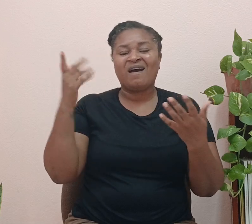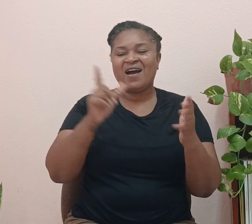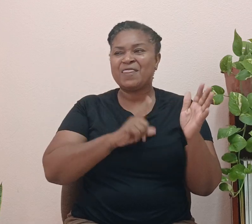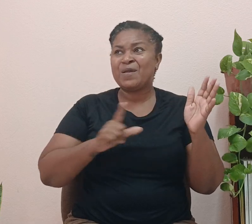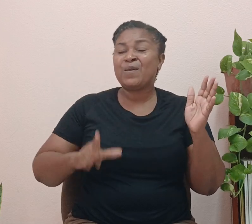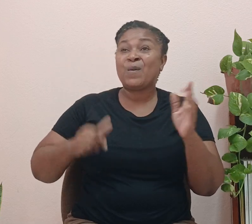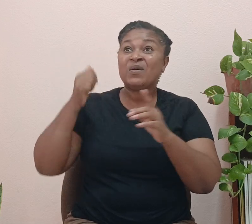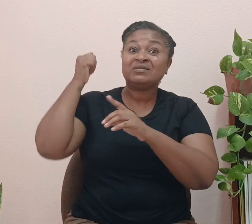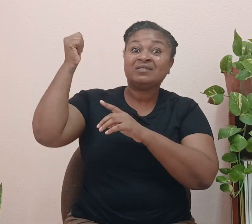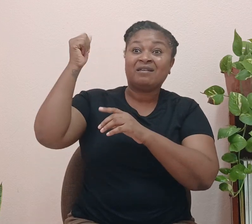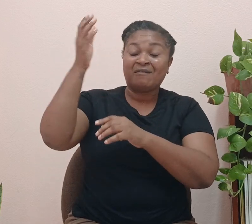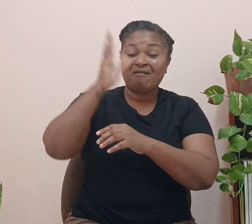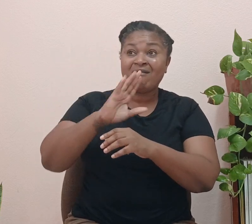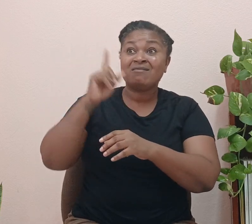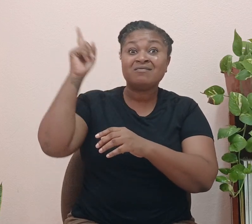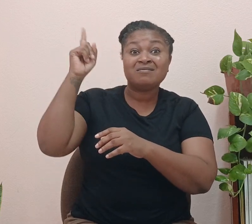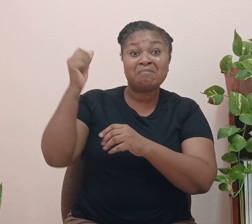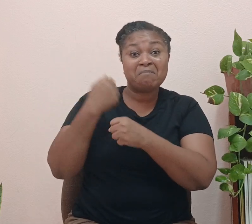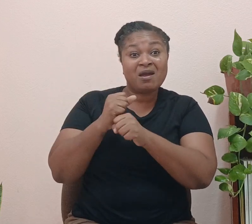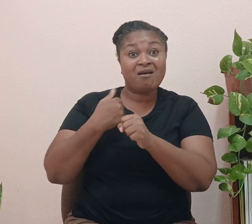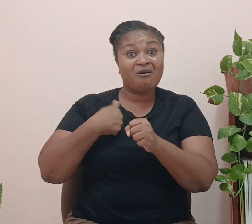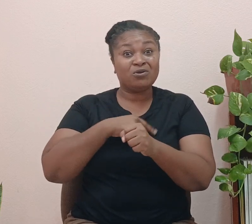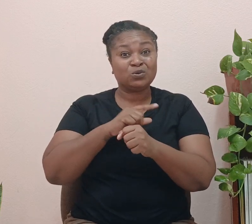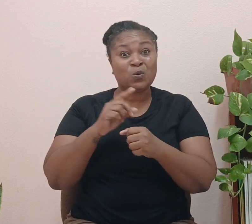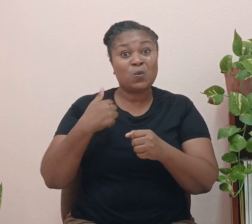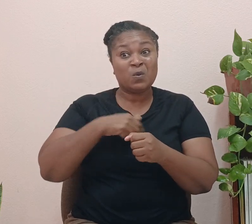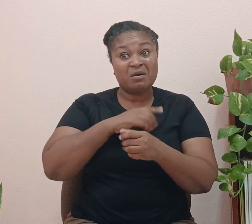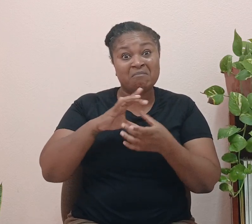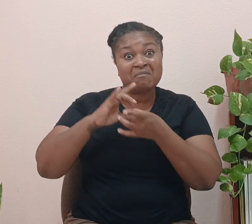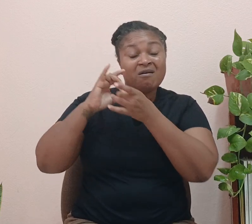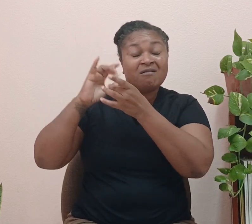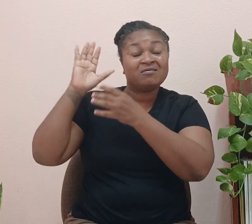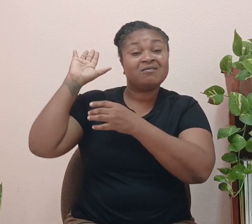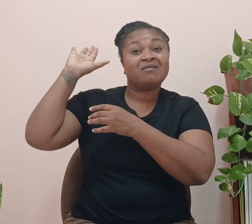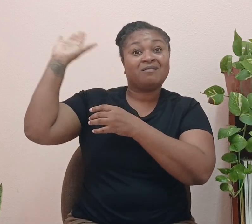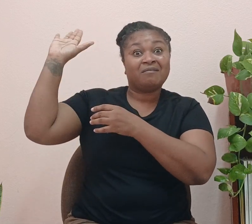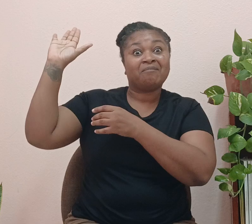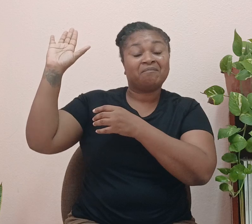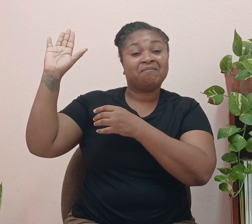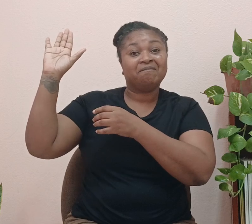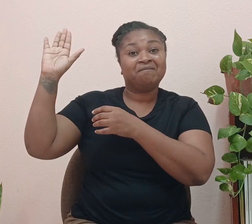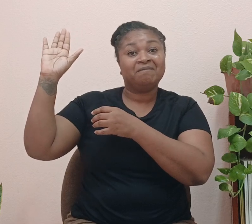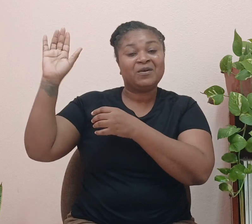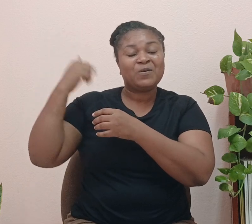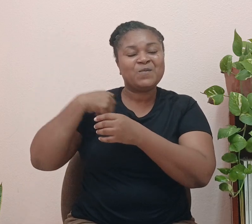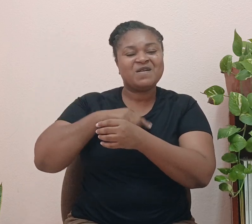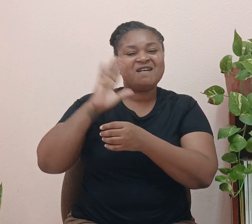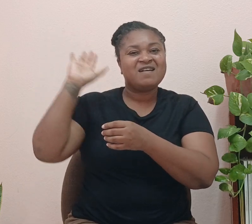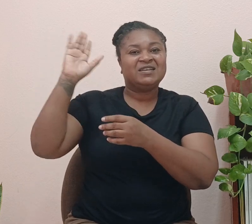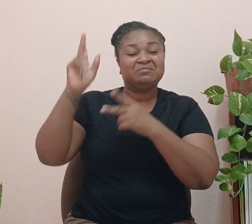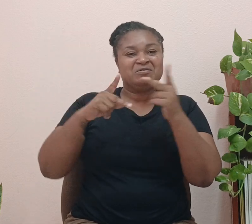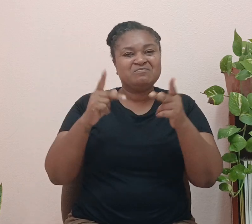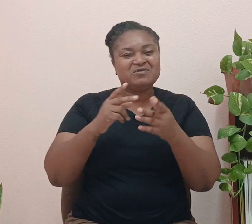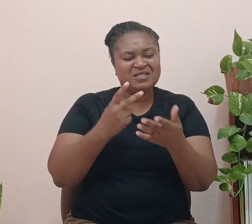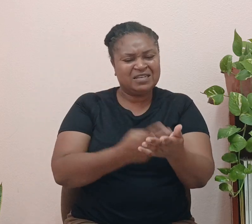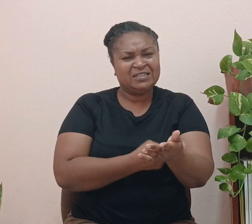It is he who made us, and we are his[a]; we are his people, the sheep of his pasture.